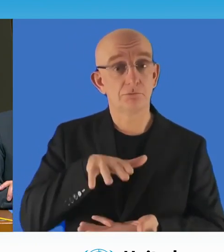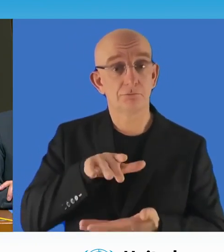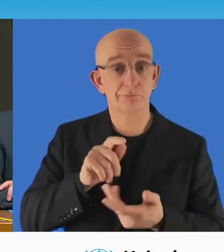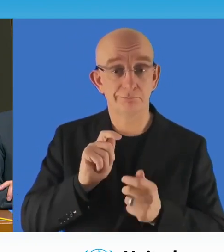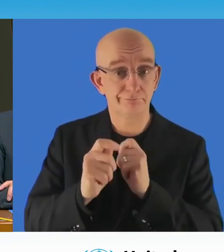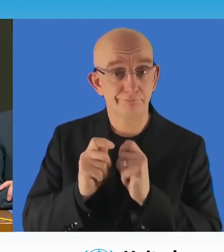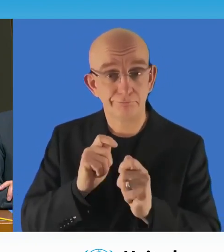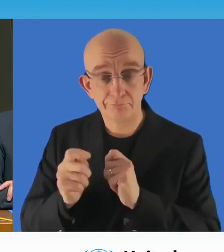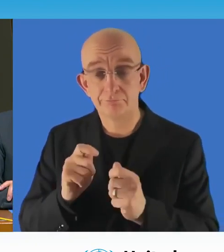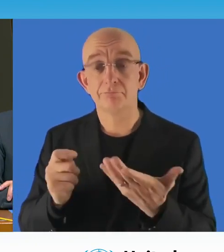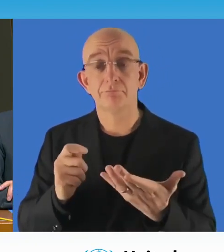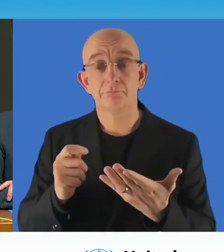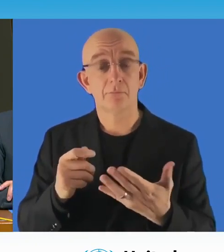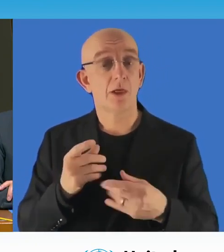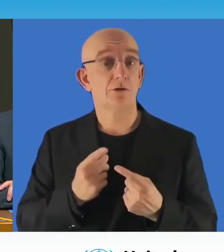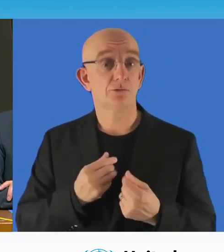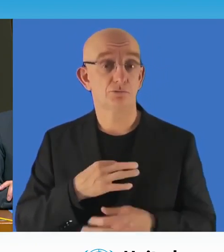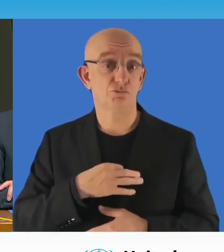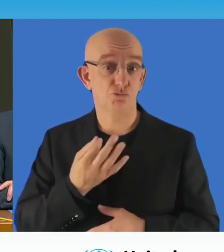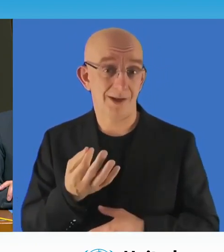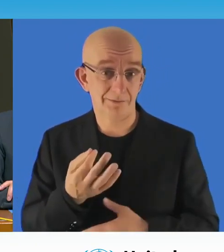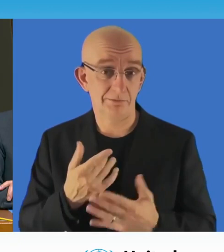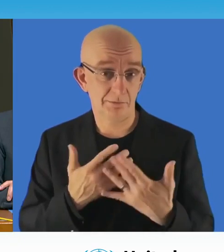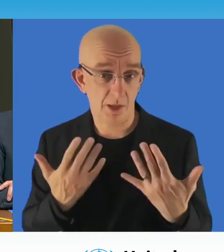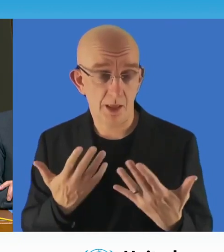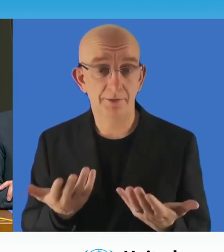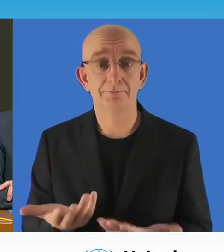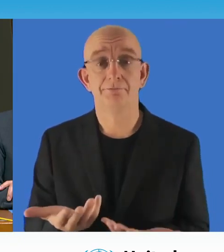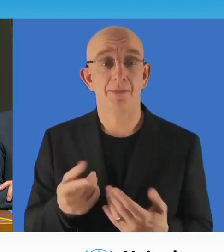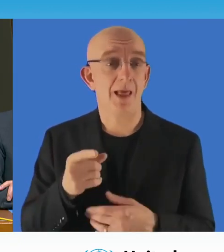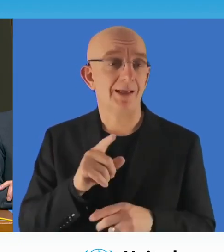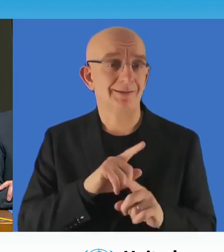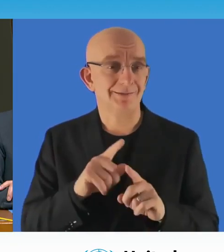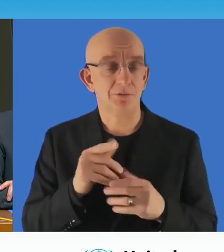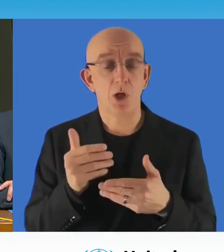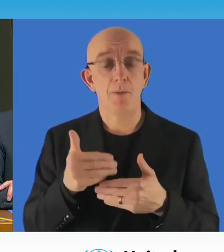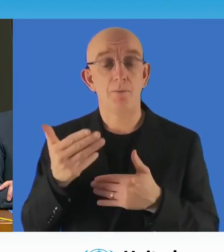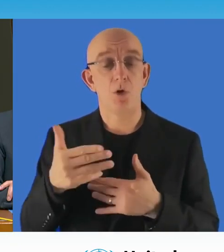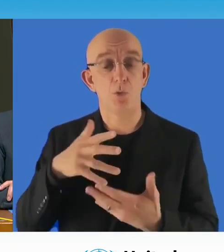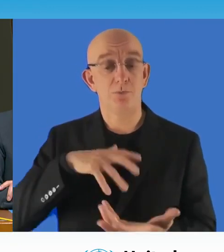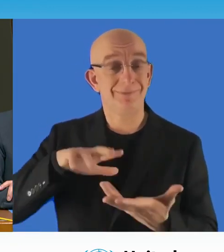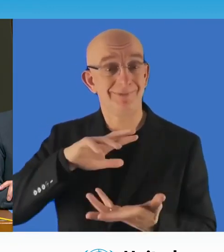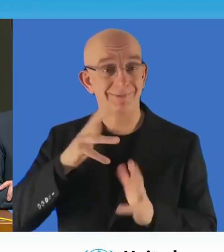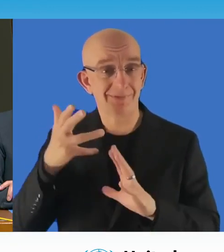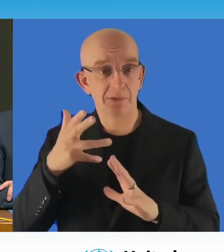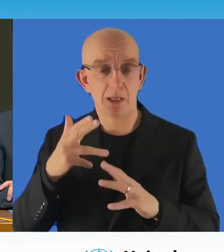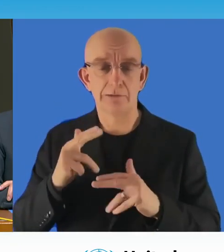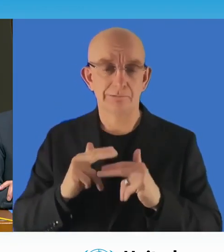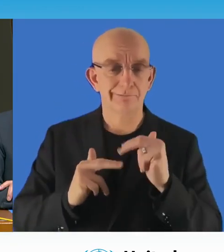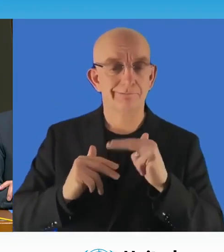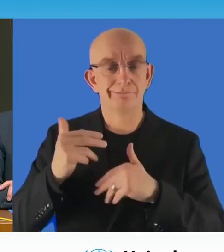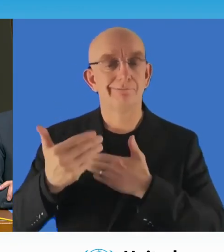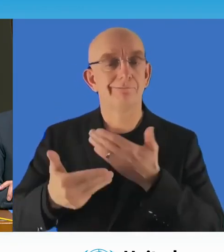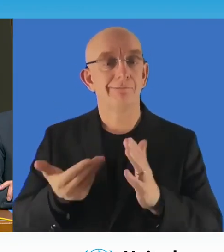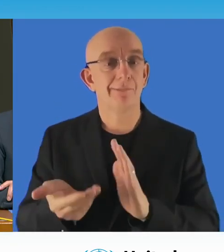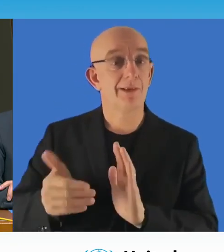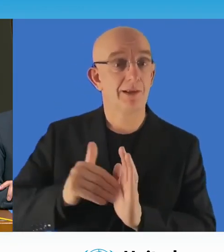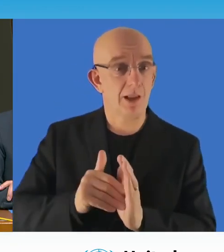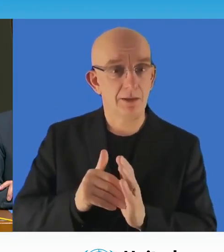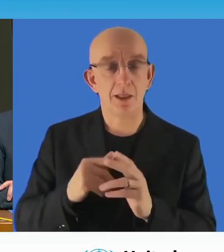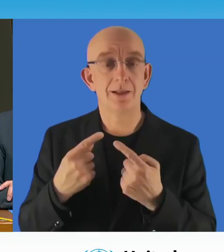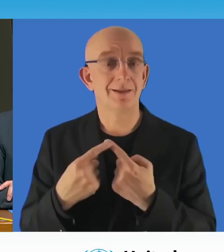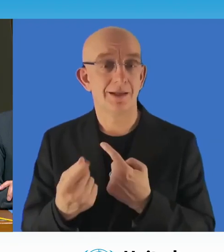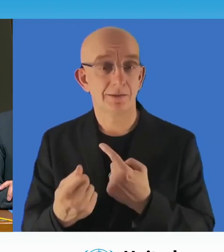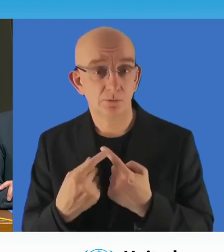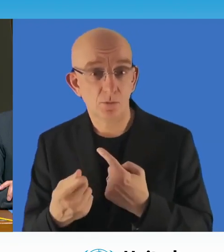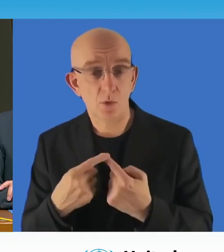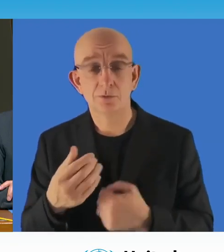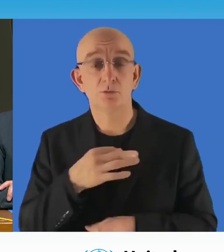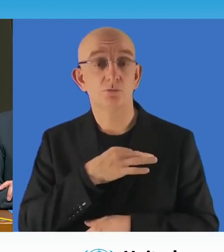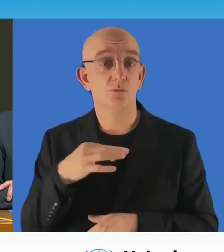transport private sector Investments and social protection in addition the Ida 20 replenishment